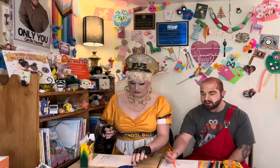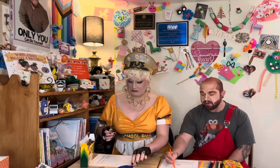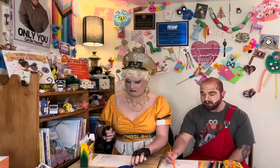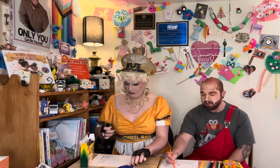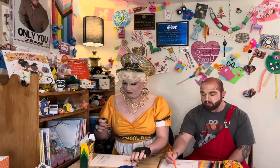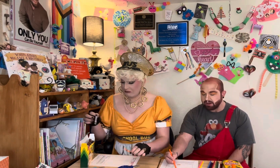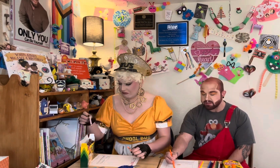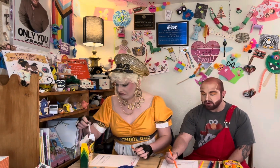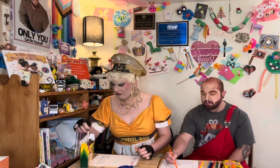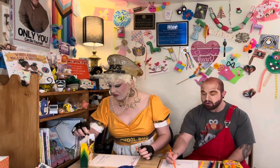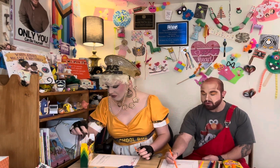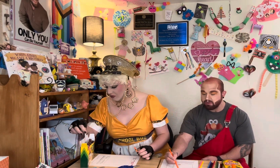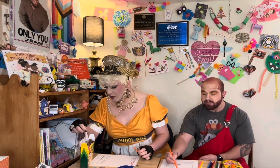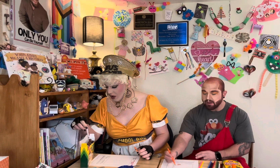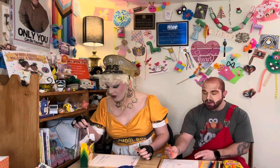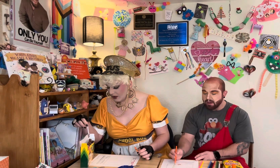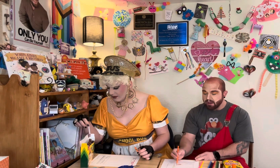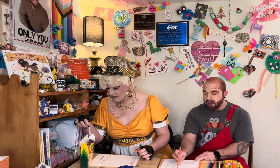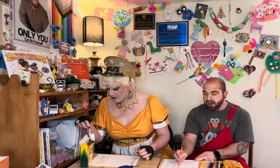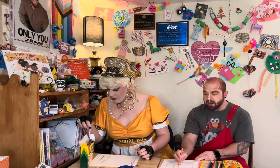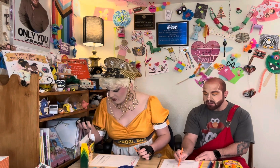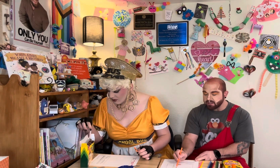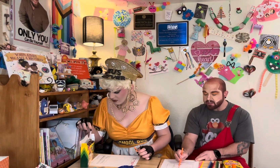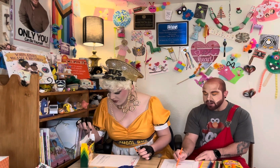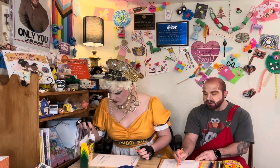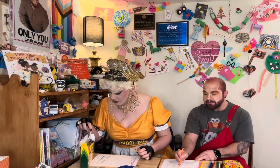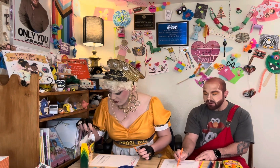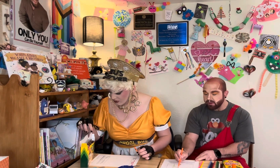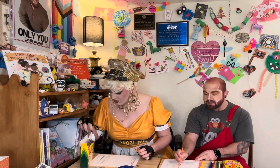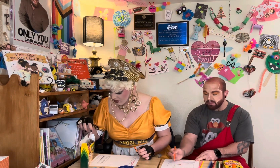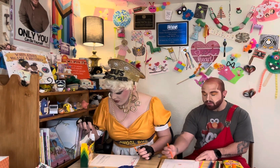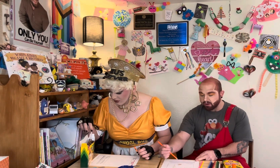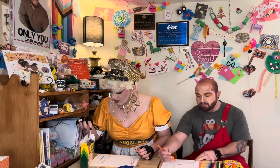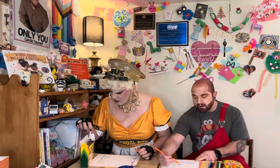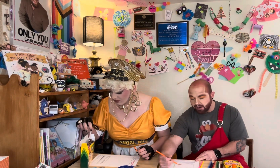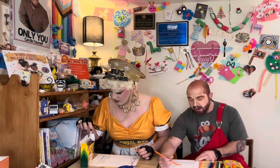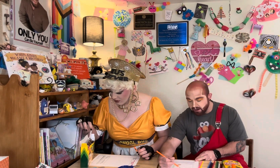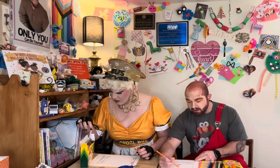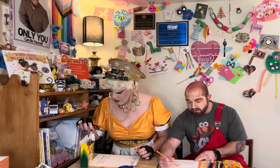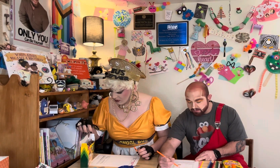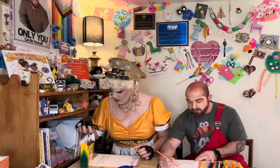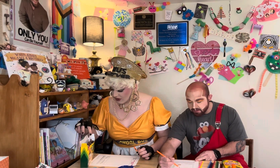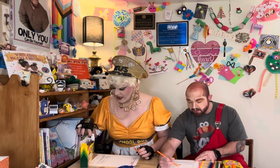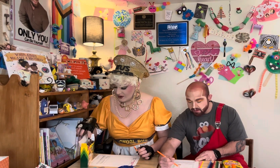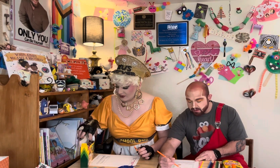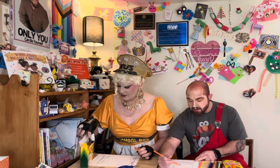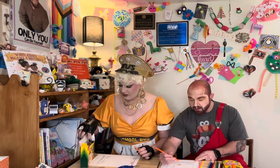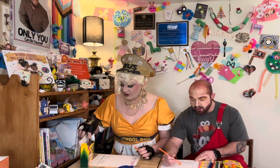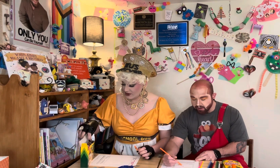think about ways to improve. CALI: Okay. BUSTER: And I just try to find ways to be more creative. CALI: Gotcha. BUSTER: You know,